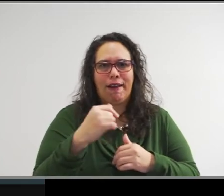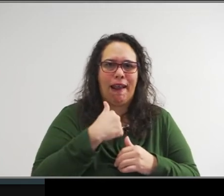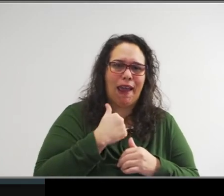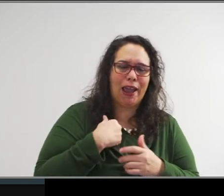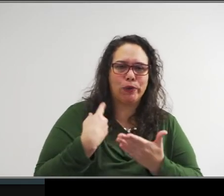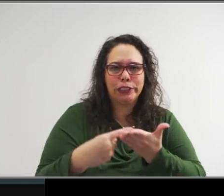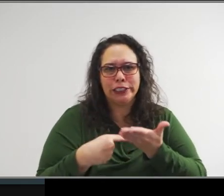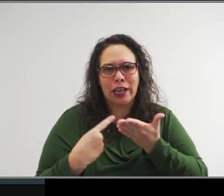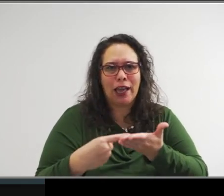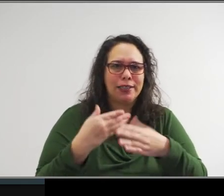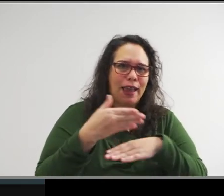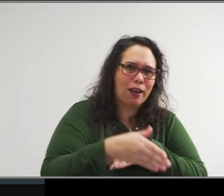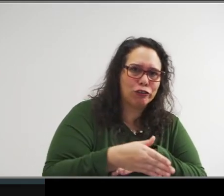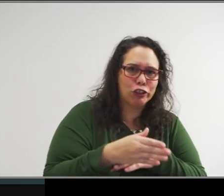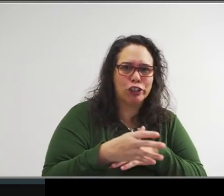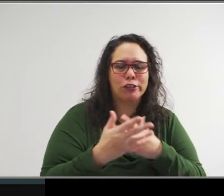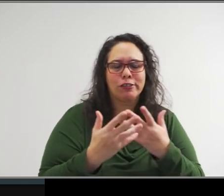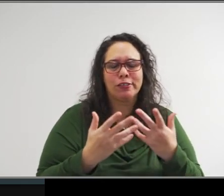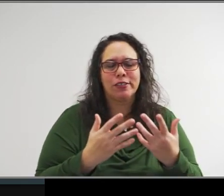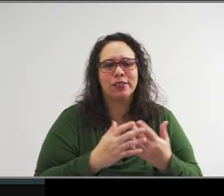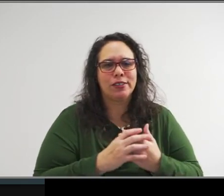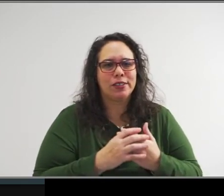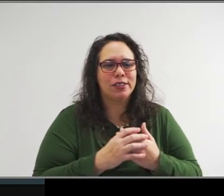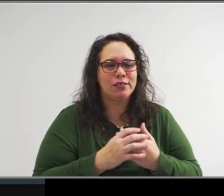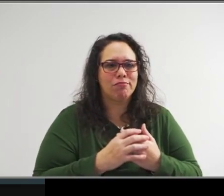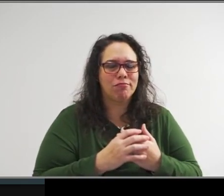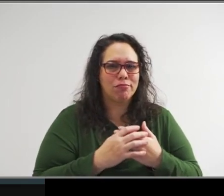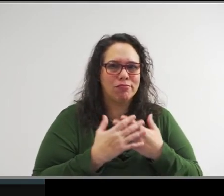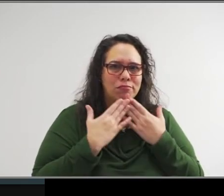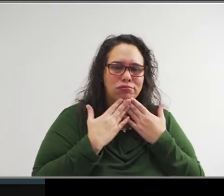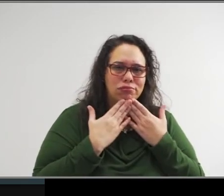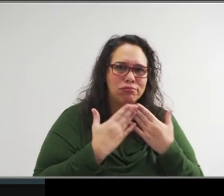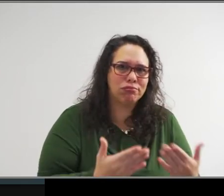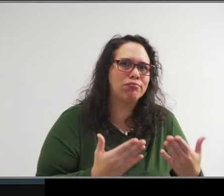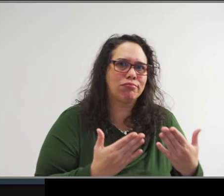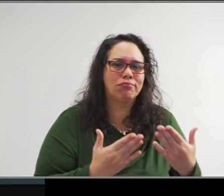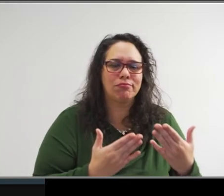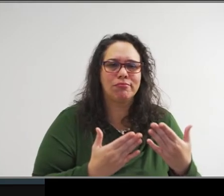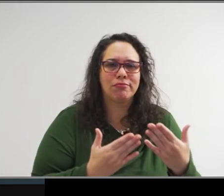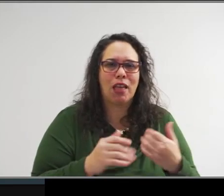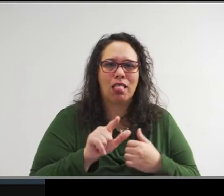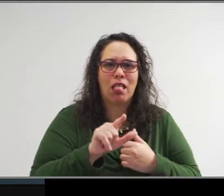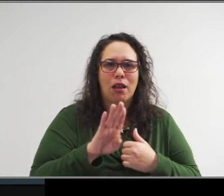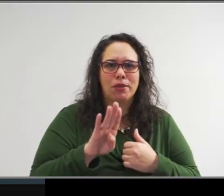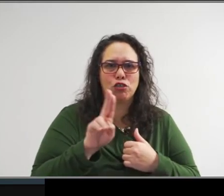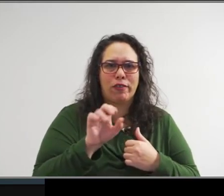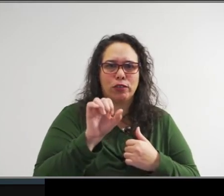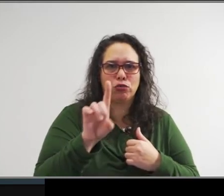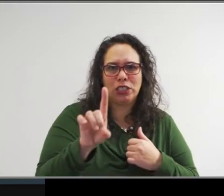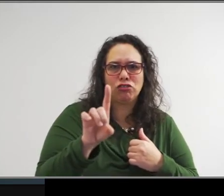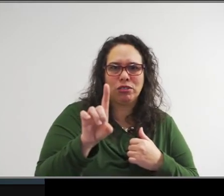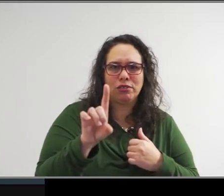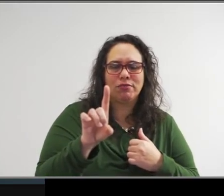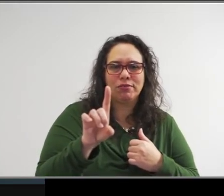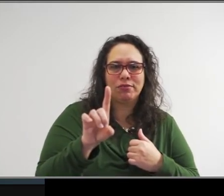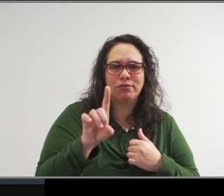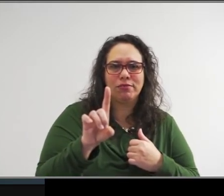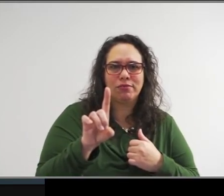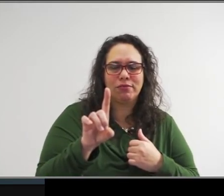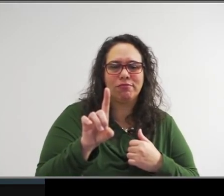interview about what good hands the long beach unified school district was on the ground.